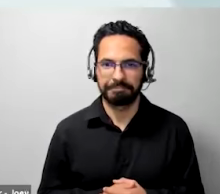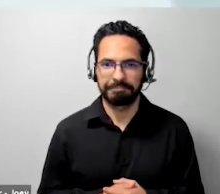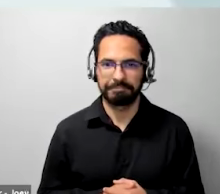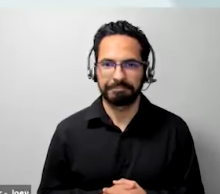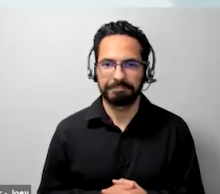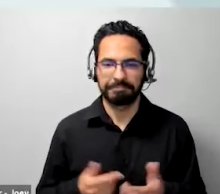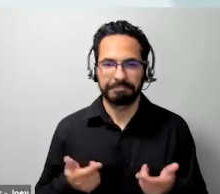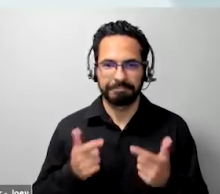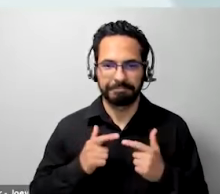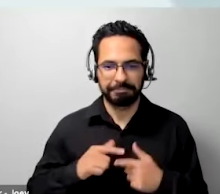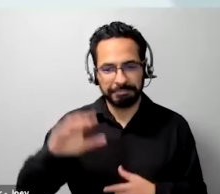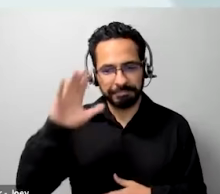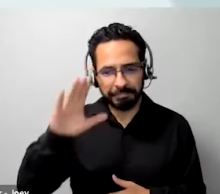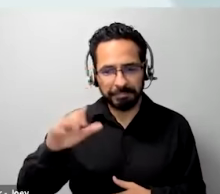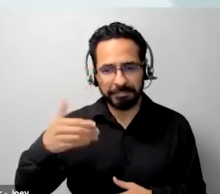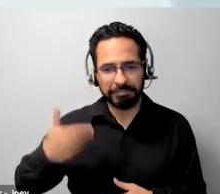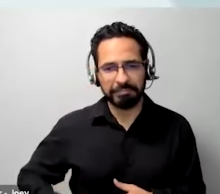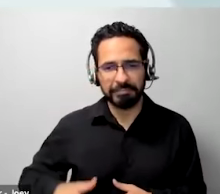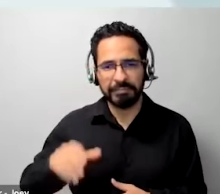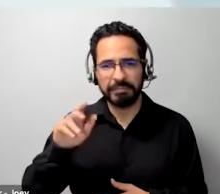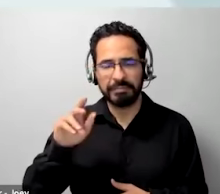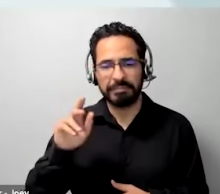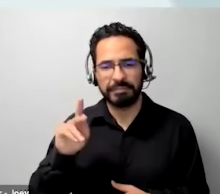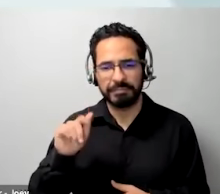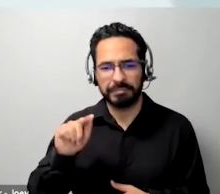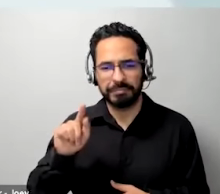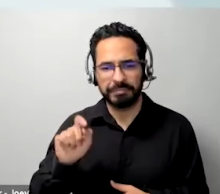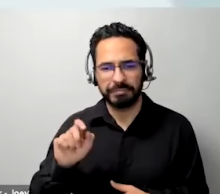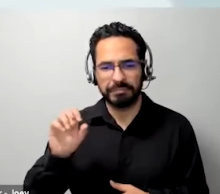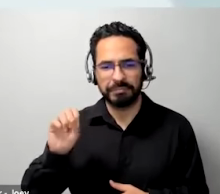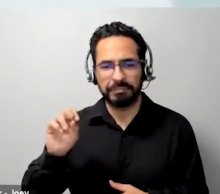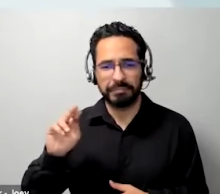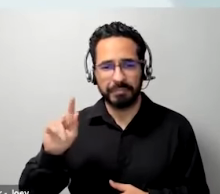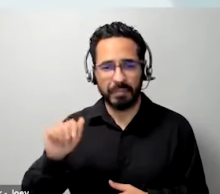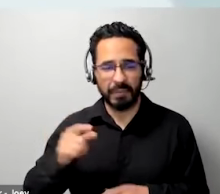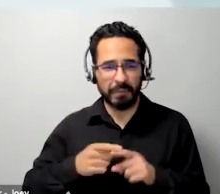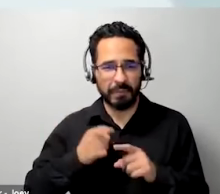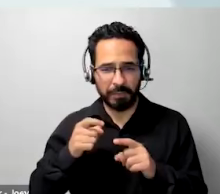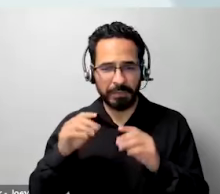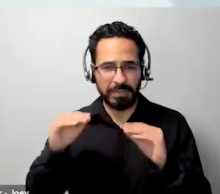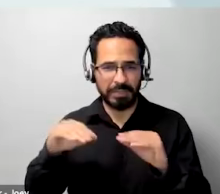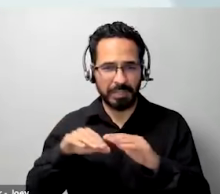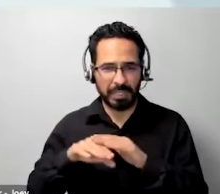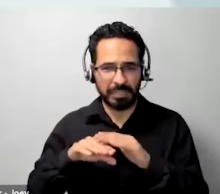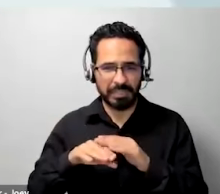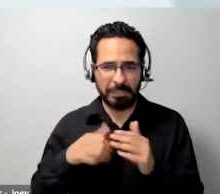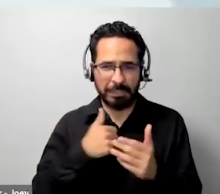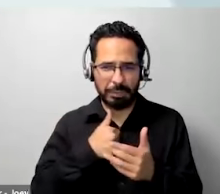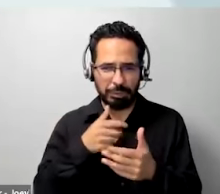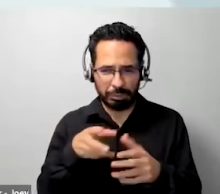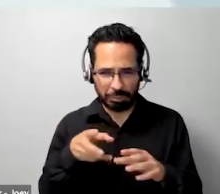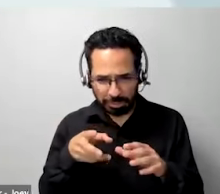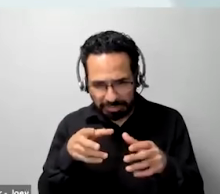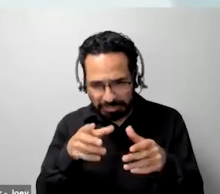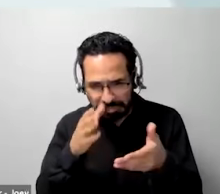I'm so sorry to cut this conversation off. I think it's been absolutely incredible. I mean, I think last I saw, yeah,